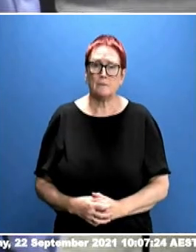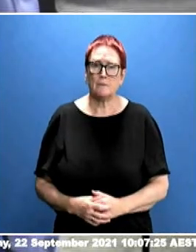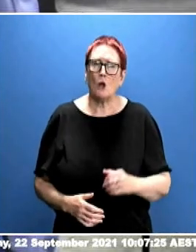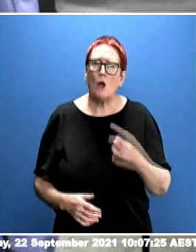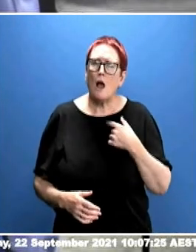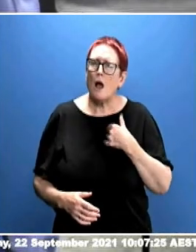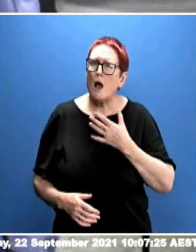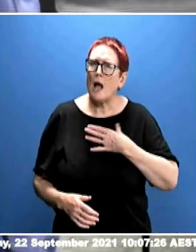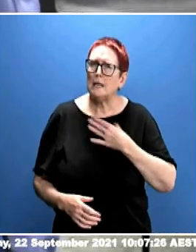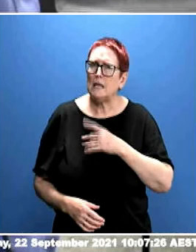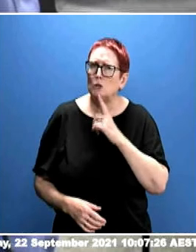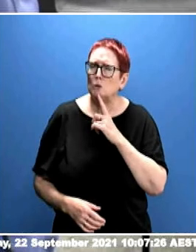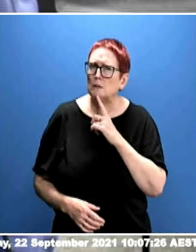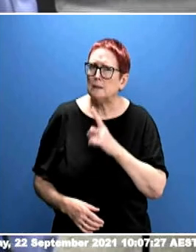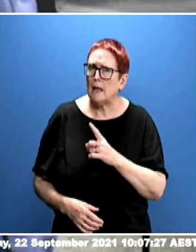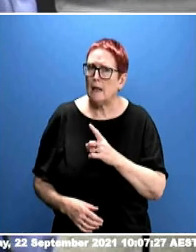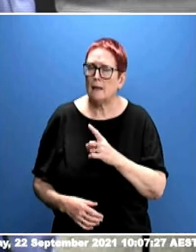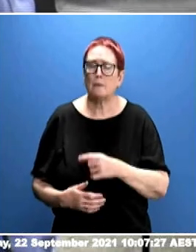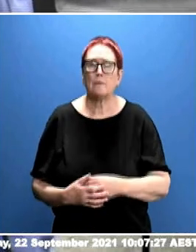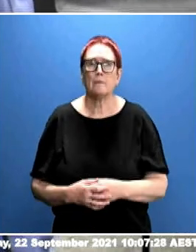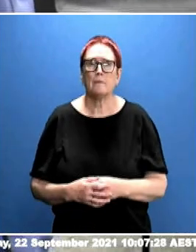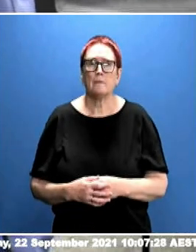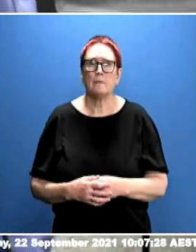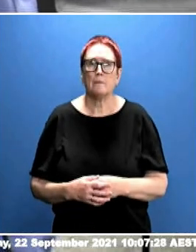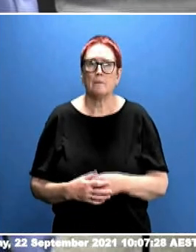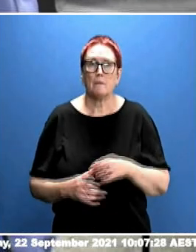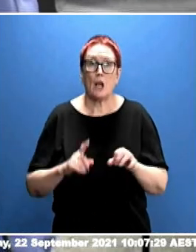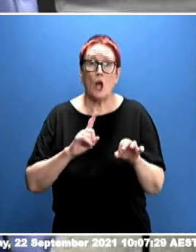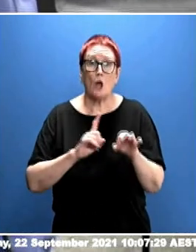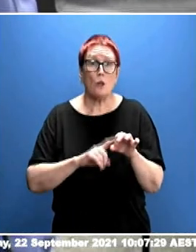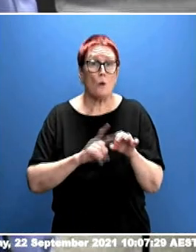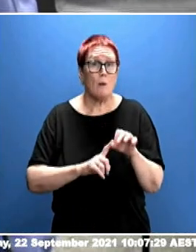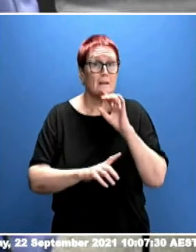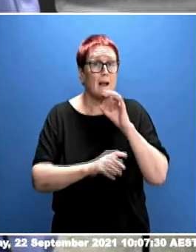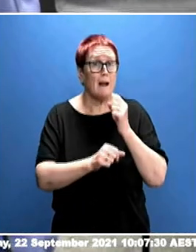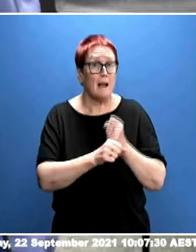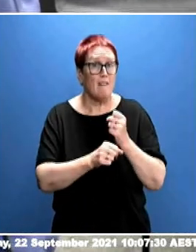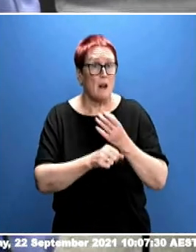that at that time, it was raised that our client would call a witness in relation to it.